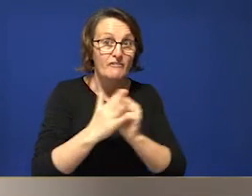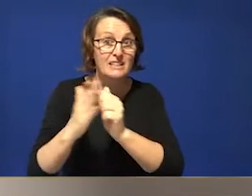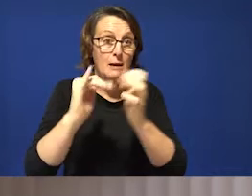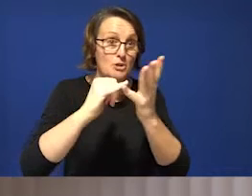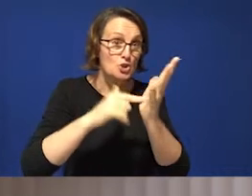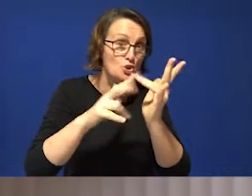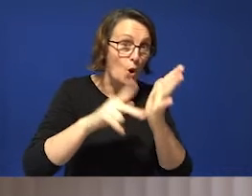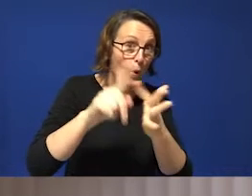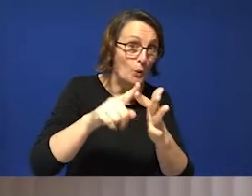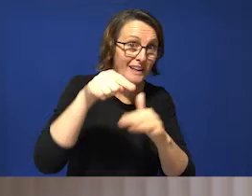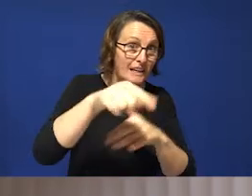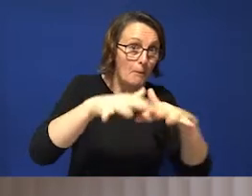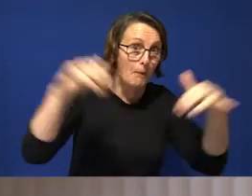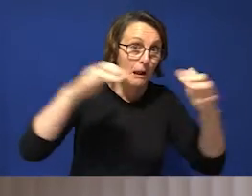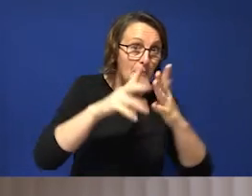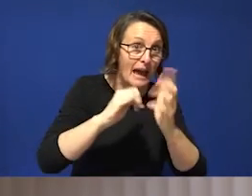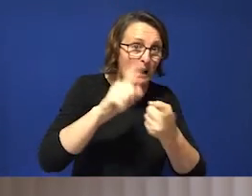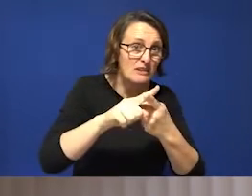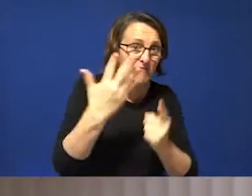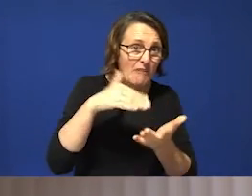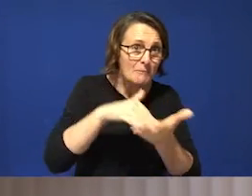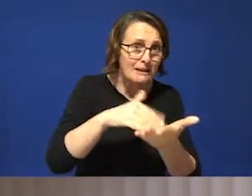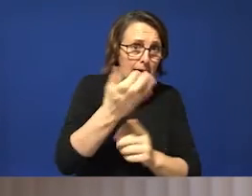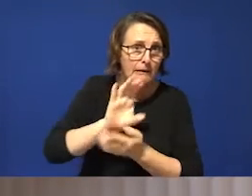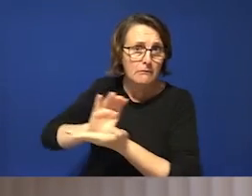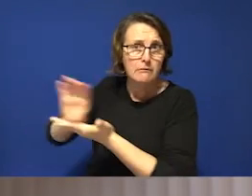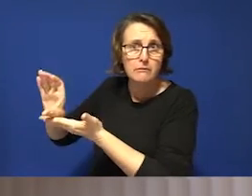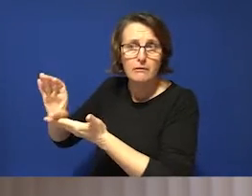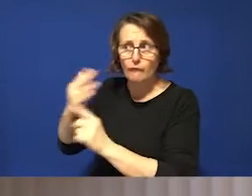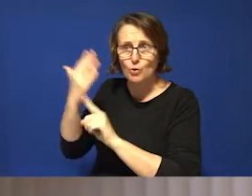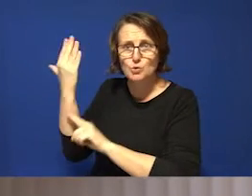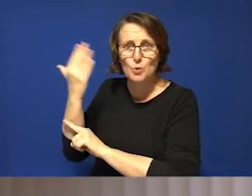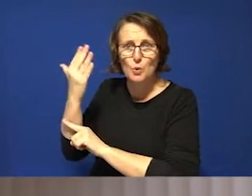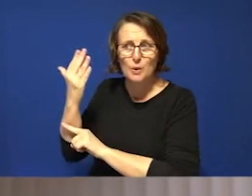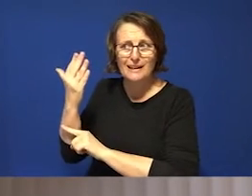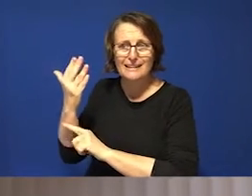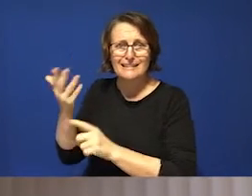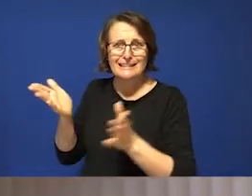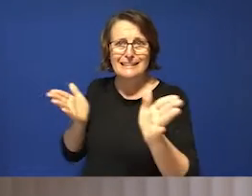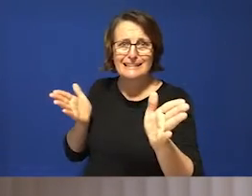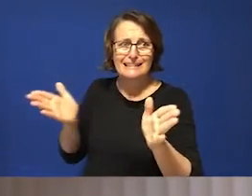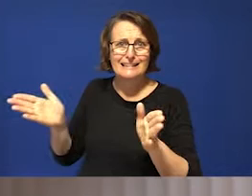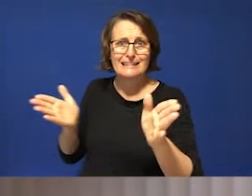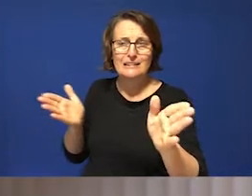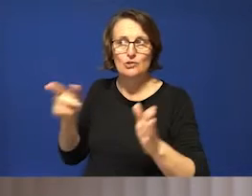Well, that's $5 million I could put into a school, into a hospital, into a road or whatever. So it's this continuous competition.